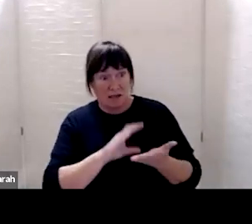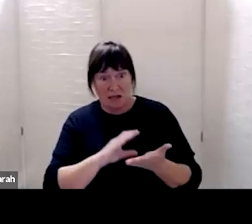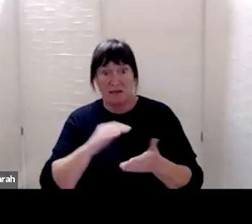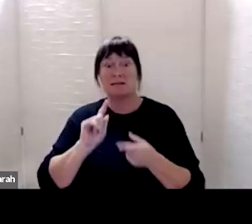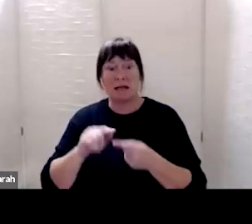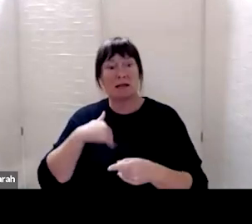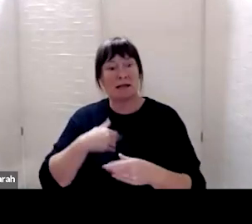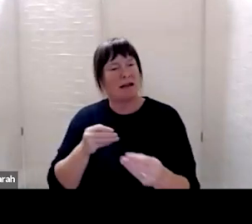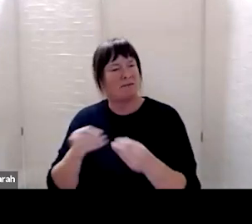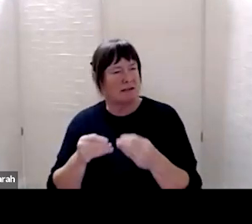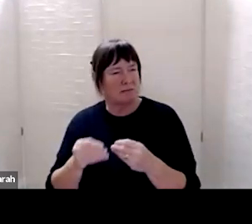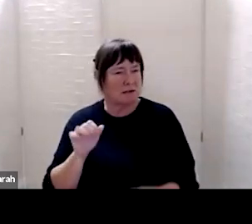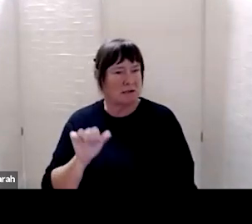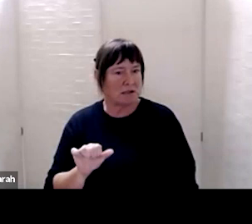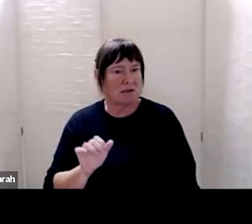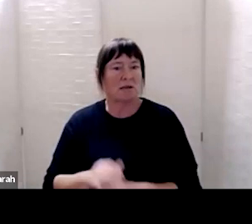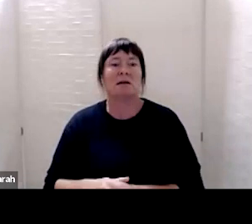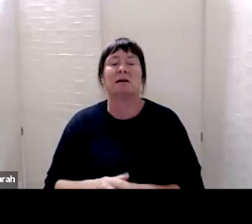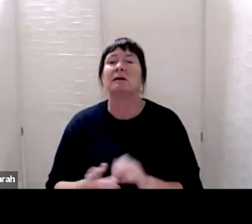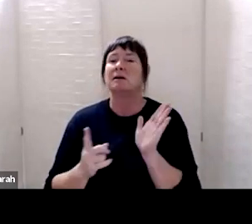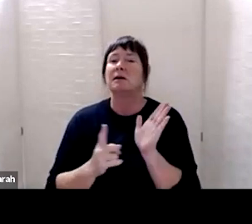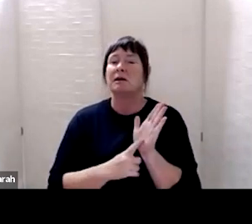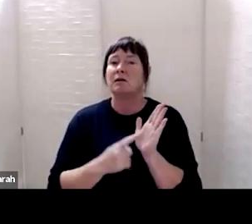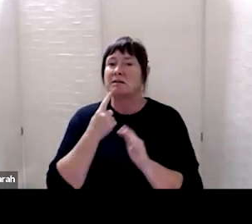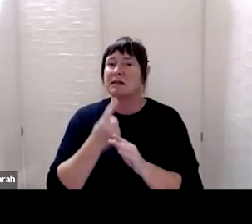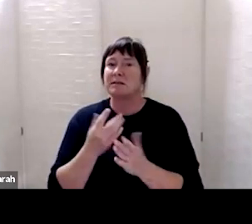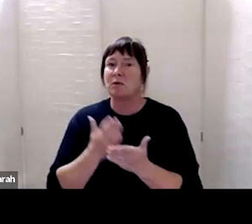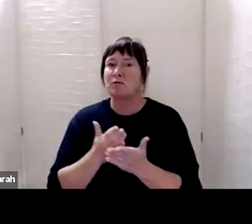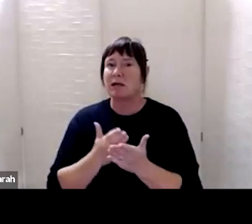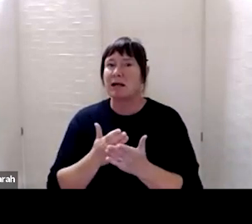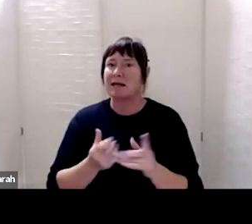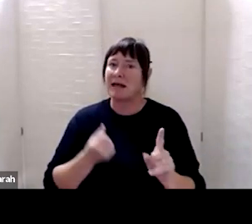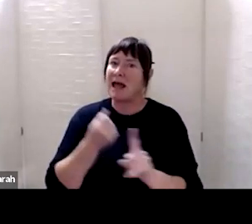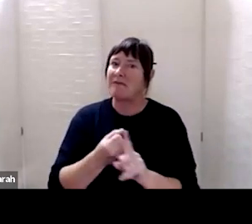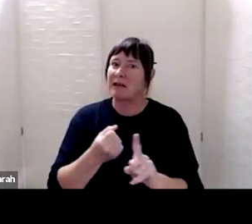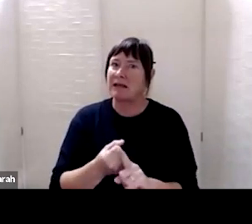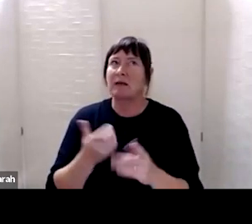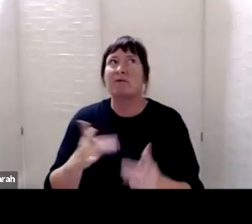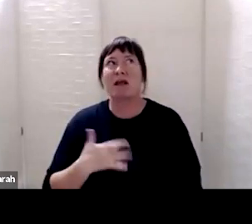I’ll just comment on that. In an advocate sense, we are really disappointed with how slow that’s moving with Te Whatu Ora.